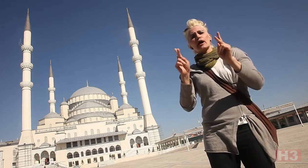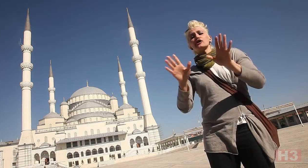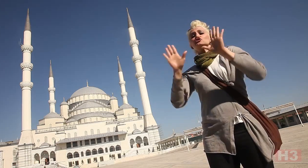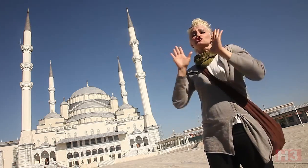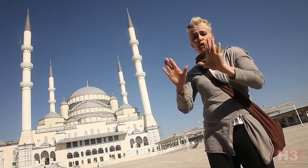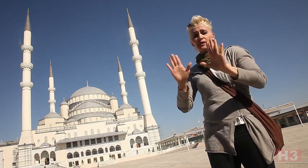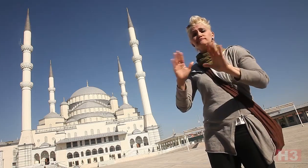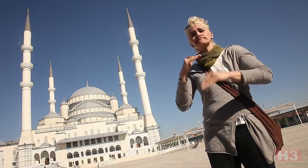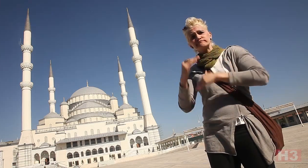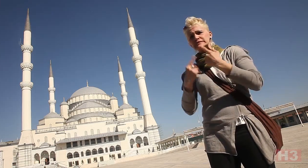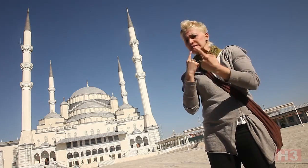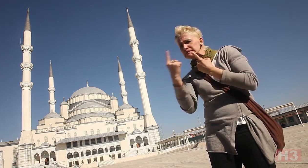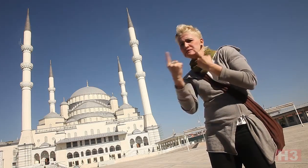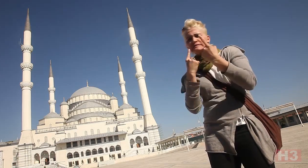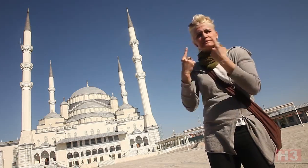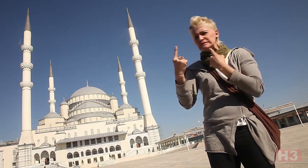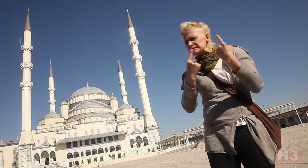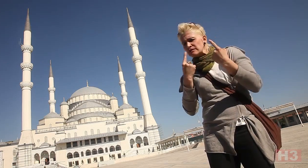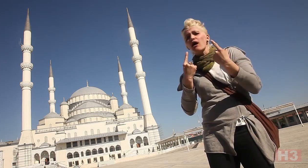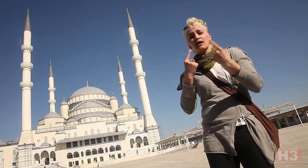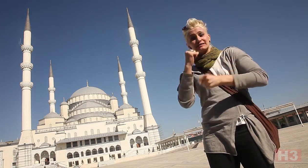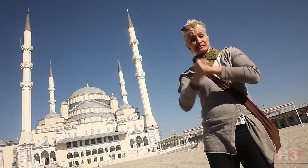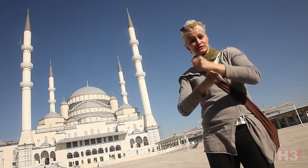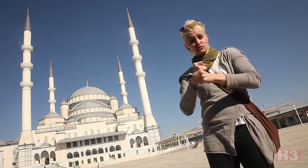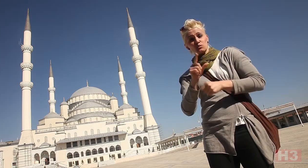Numerous of dialogues between persons took place.